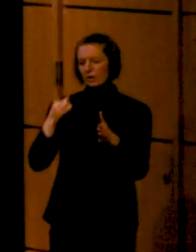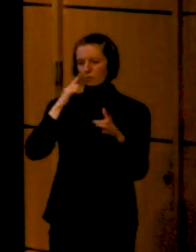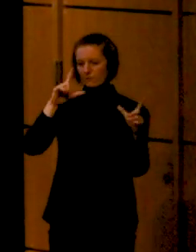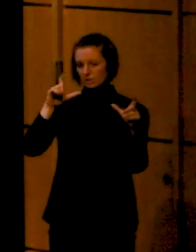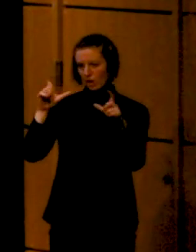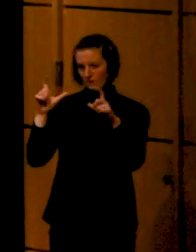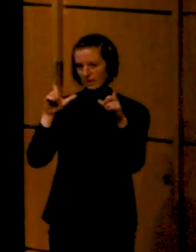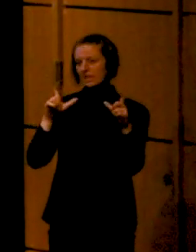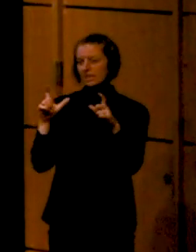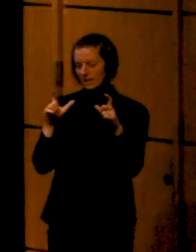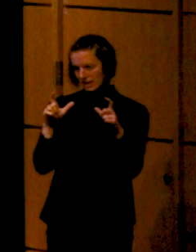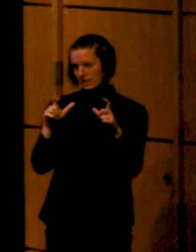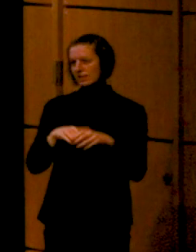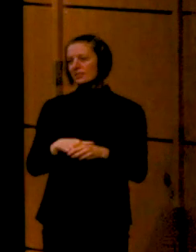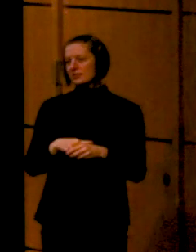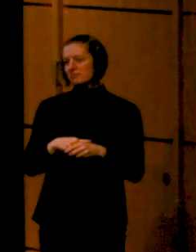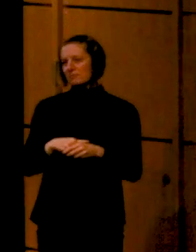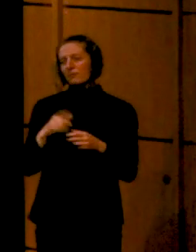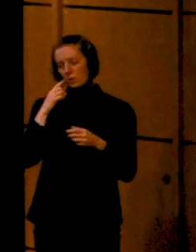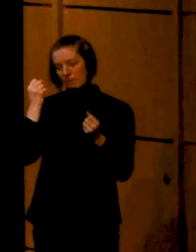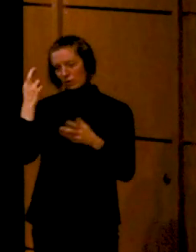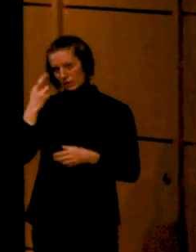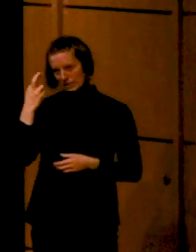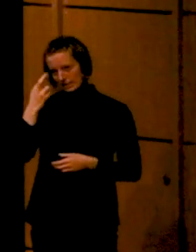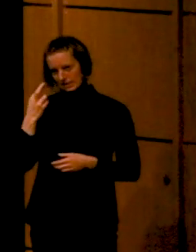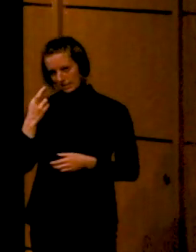for reasons that will be obvious to you when you see the show.